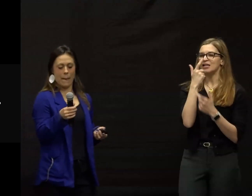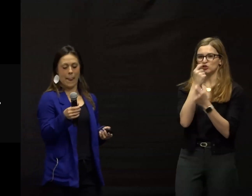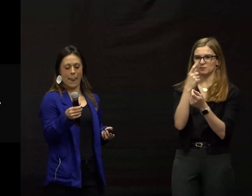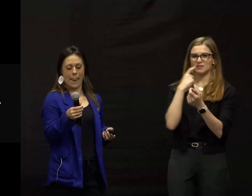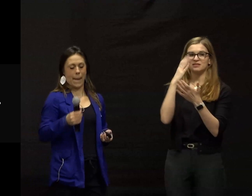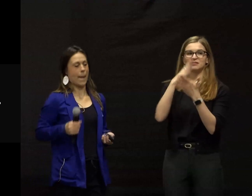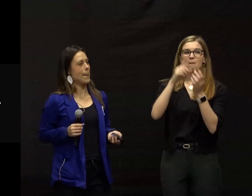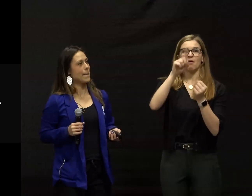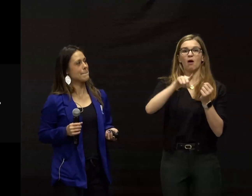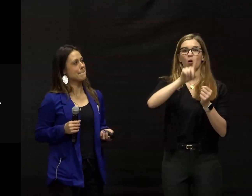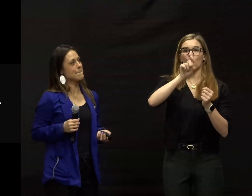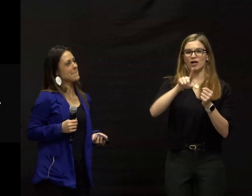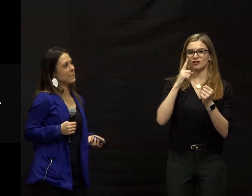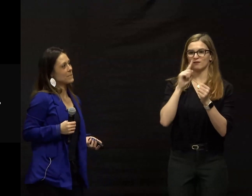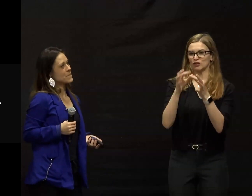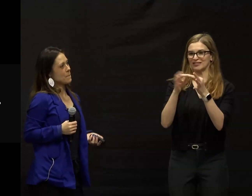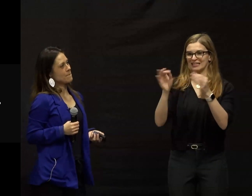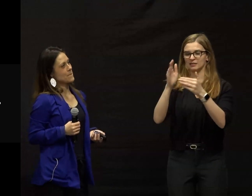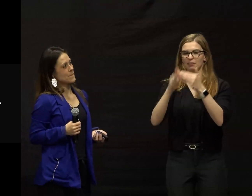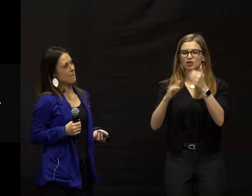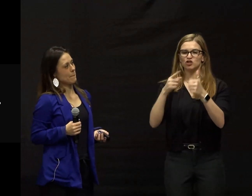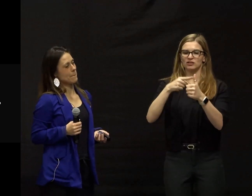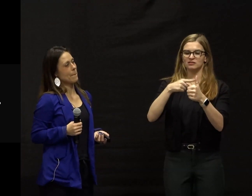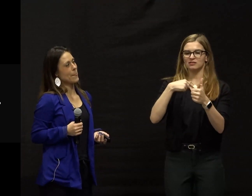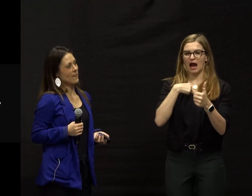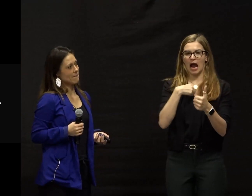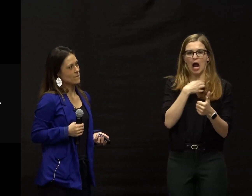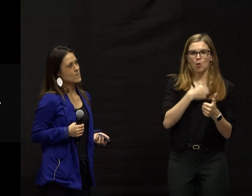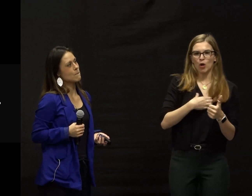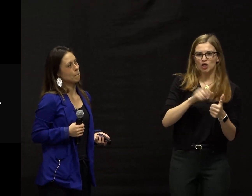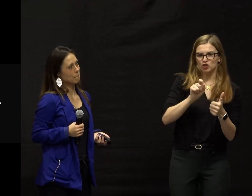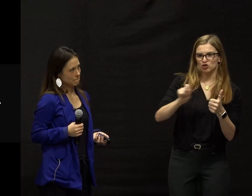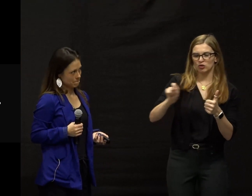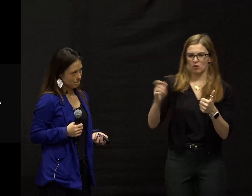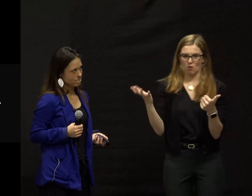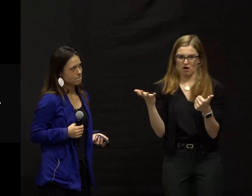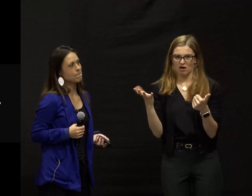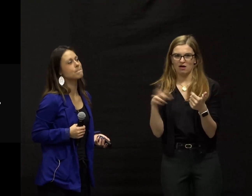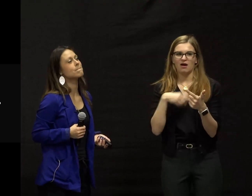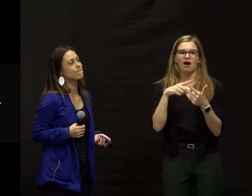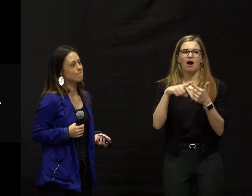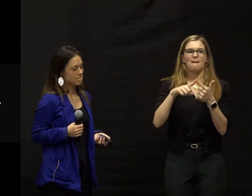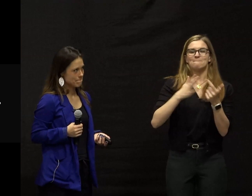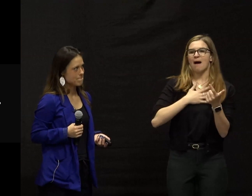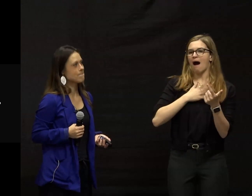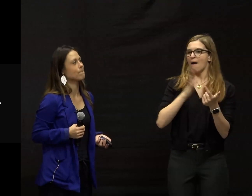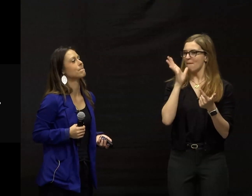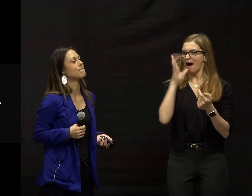Yeah, and along those lines, it's interesting because some of those questions for the sentence builders is, I wish, fill in the blank.